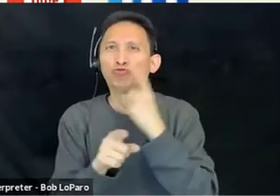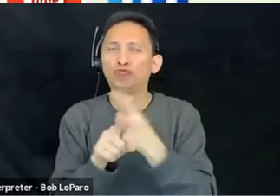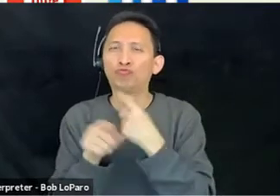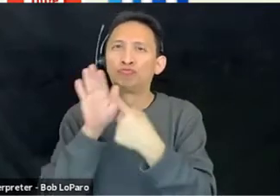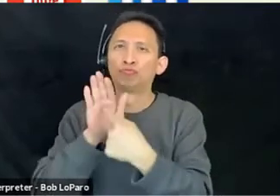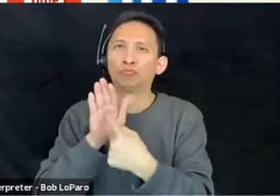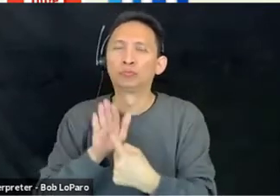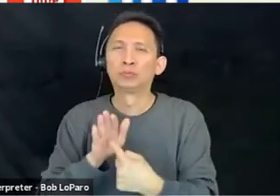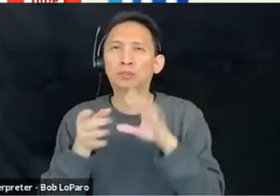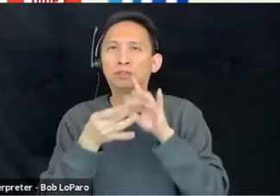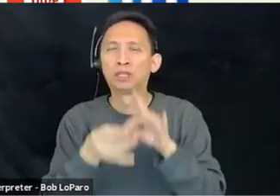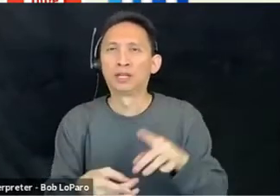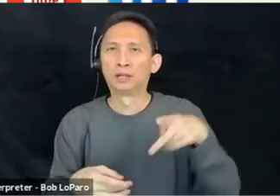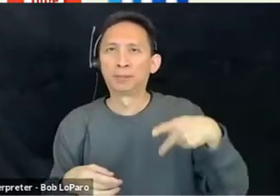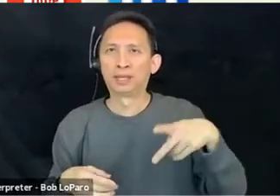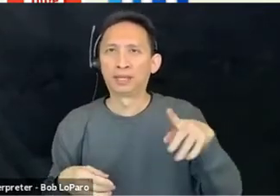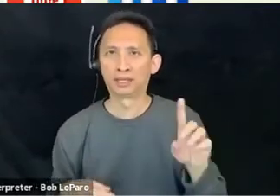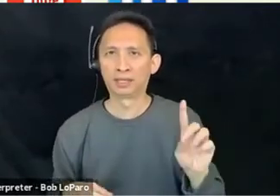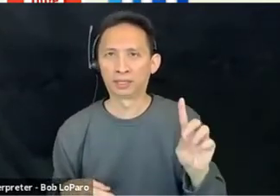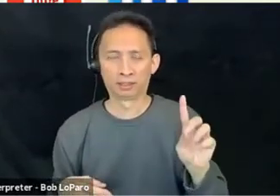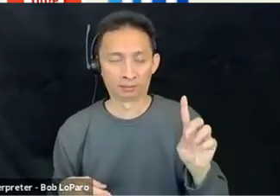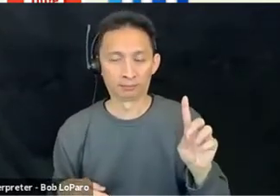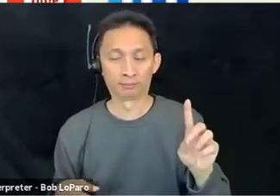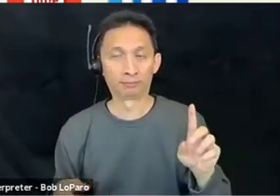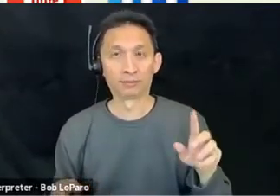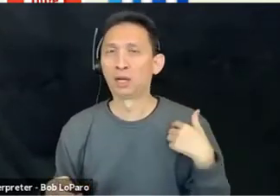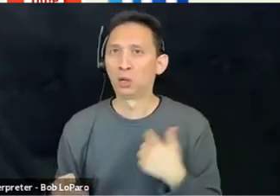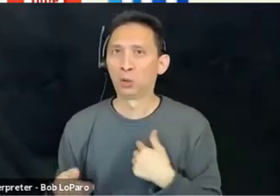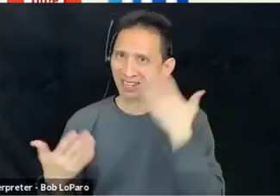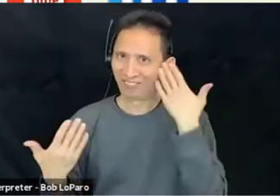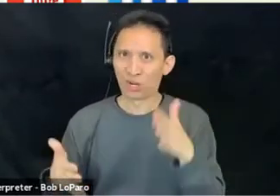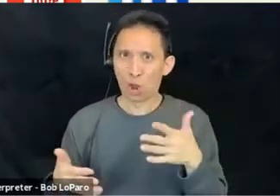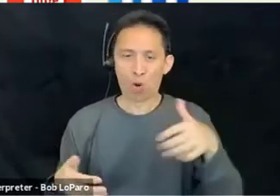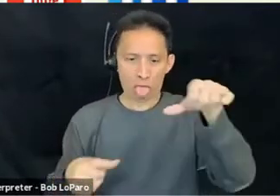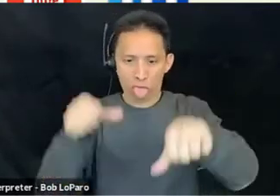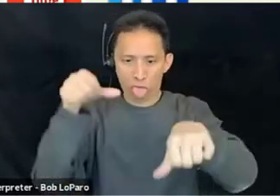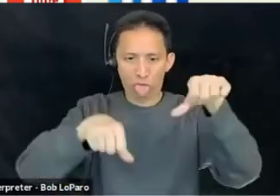because we didn't know that those puzzle pieces fit together to show us a peroxisomal disorder.